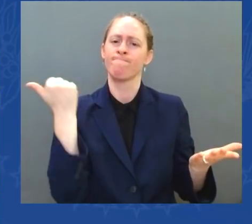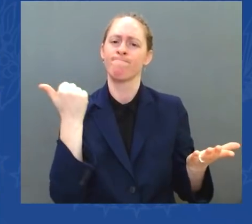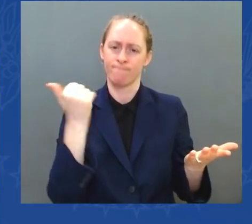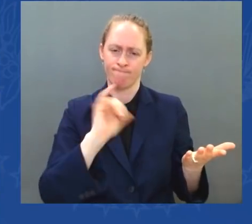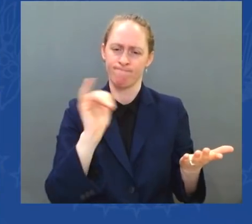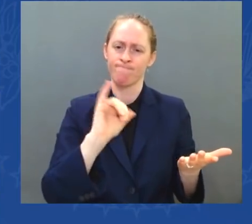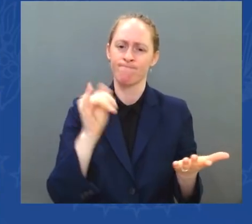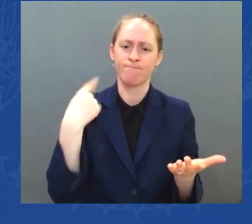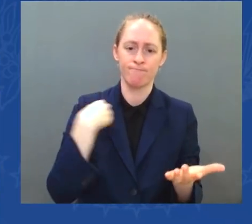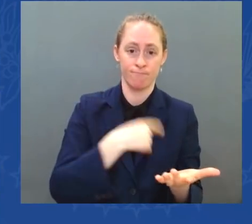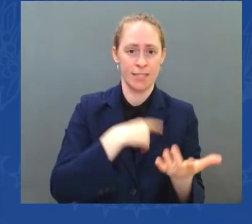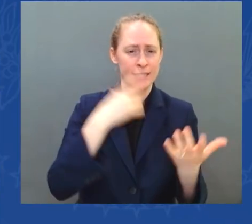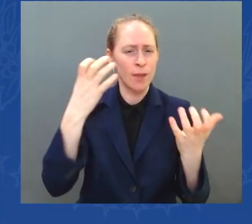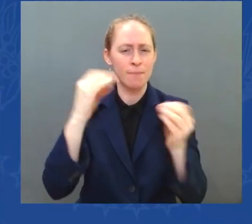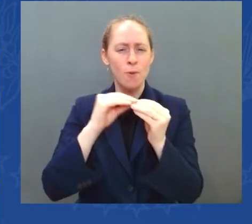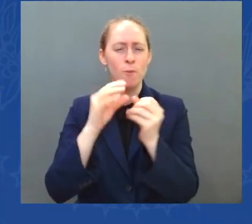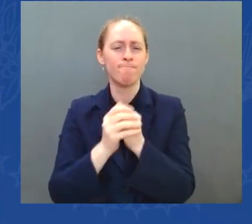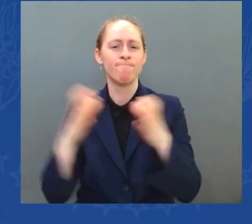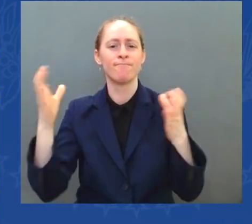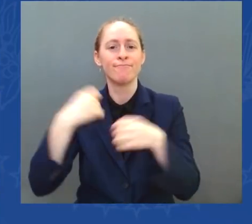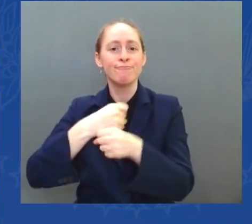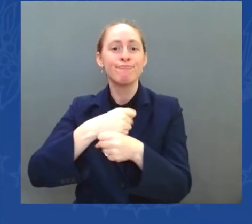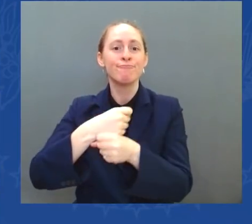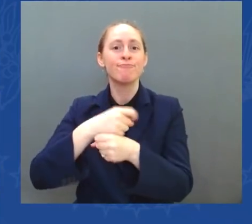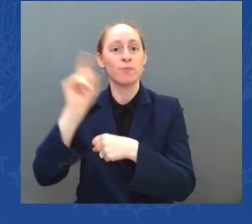at A&T graduates make up that cadre.